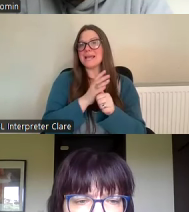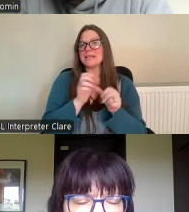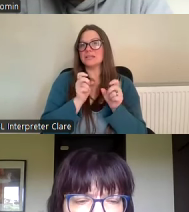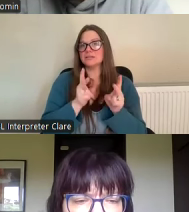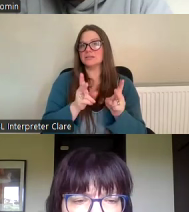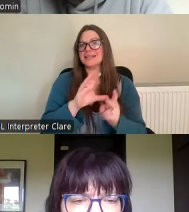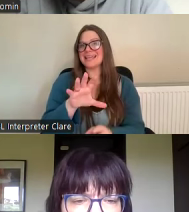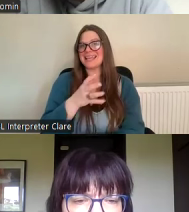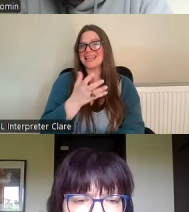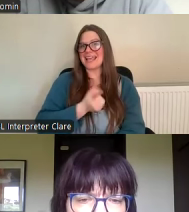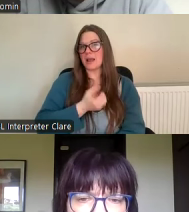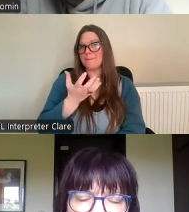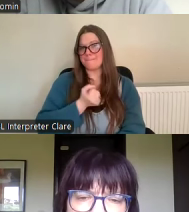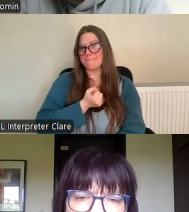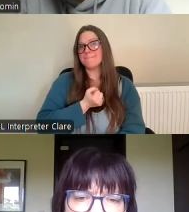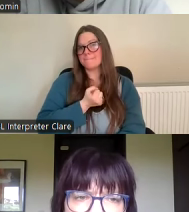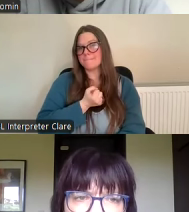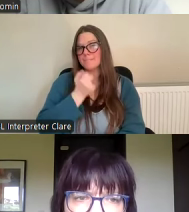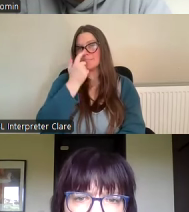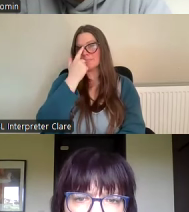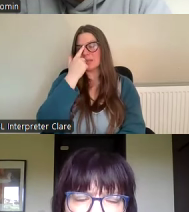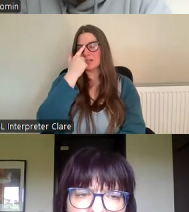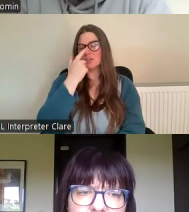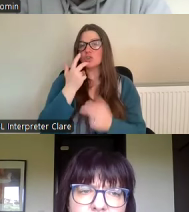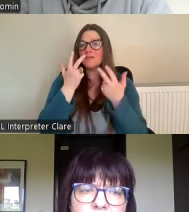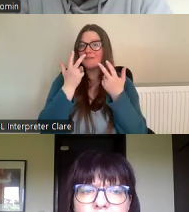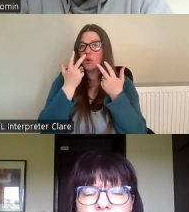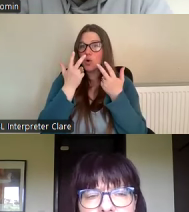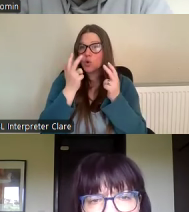and it's in their best interest to show us